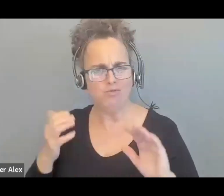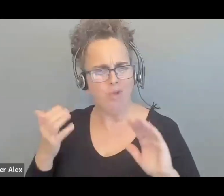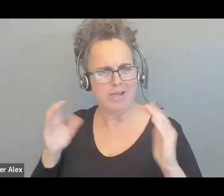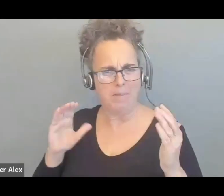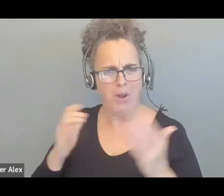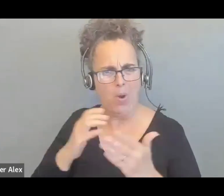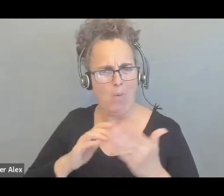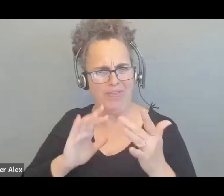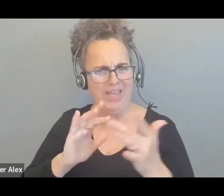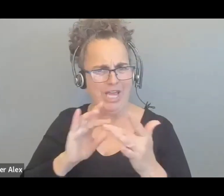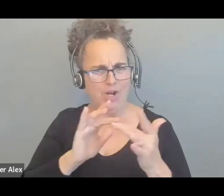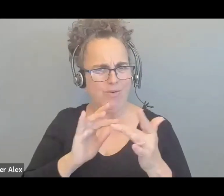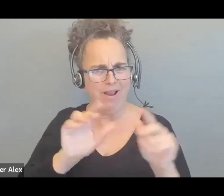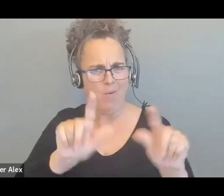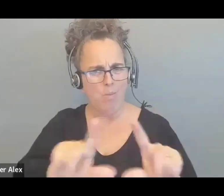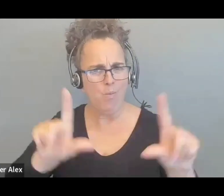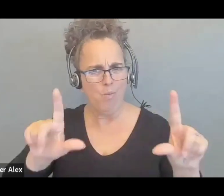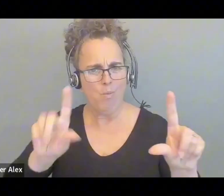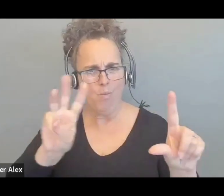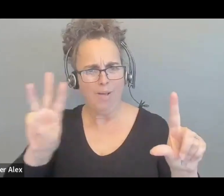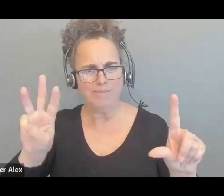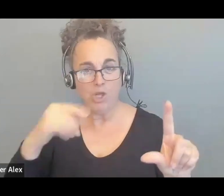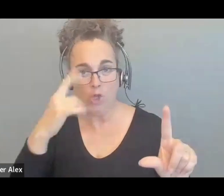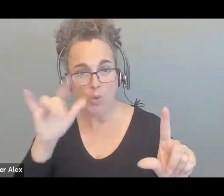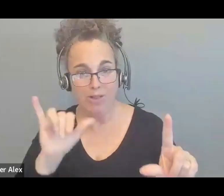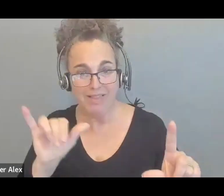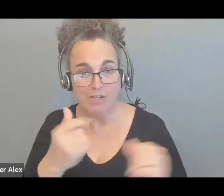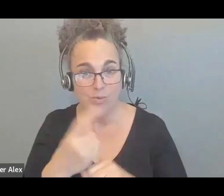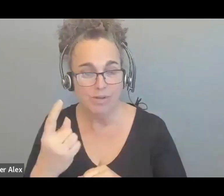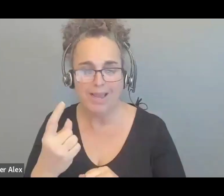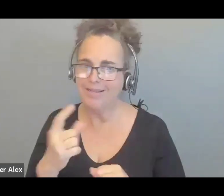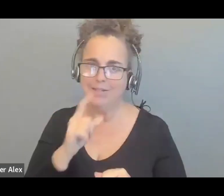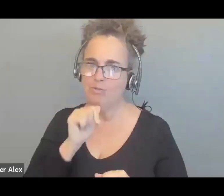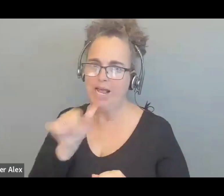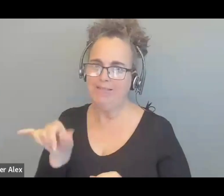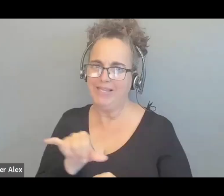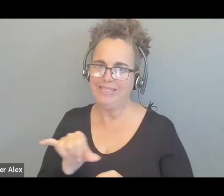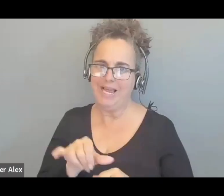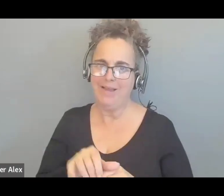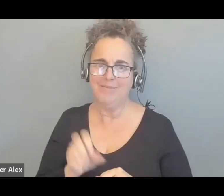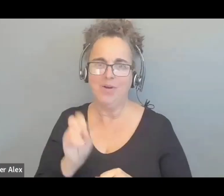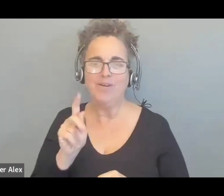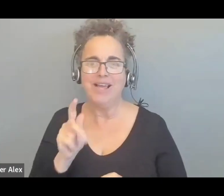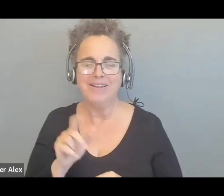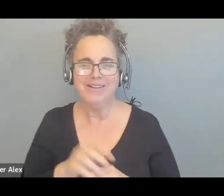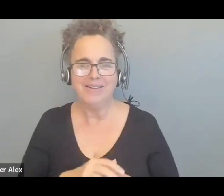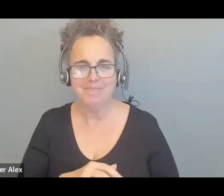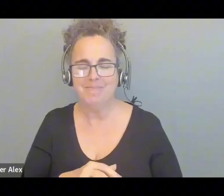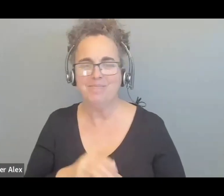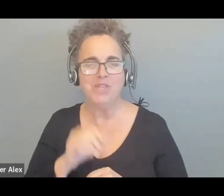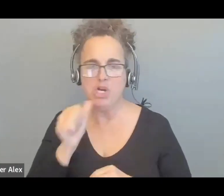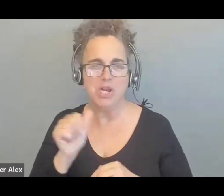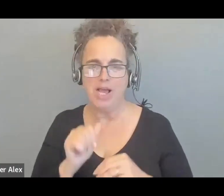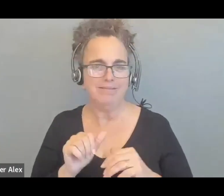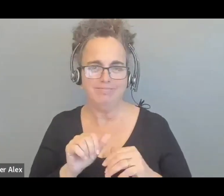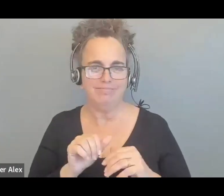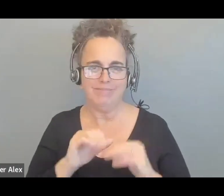And it's not apples to apples. Oh, static, thank you. Yes, exactly. Perfect word.